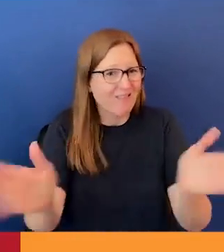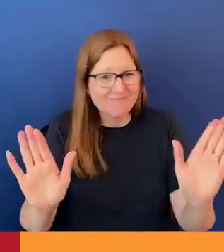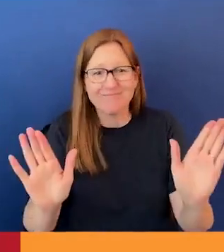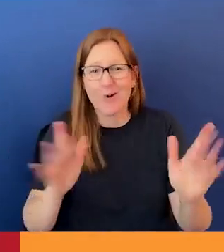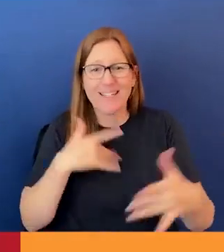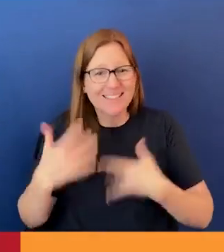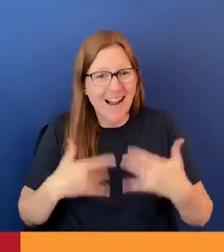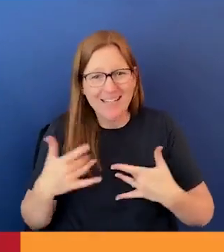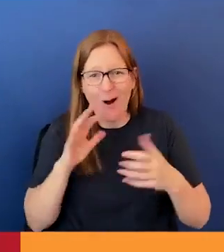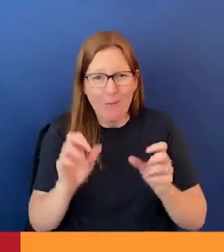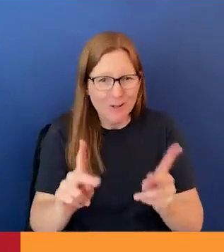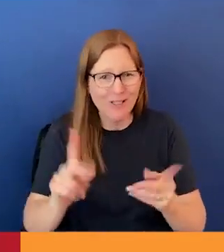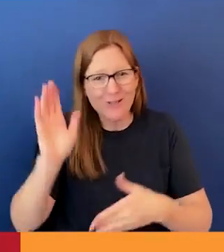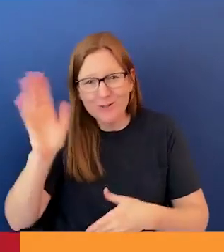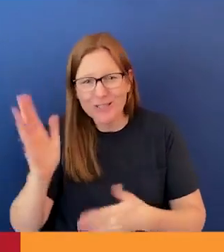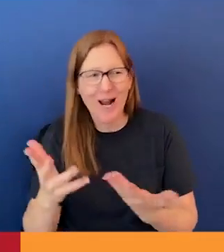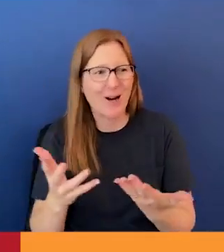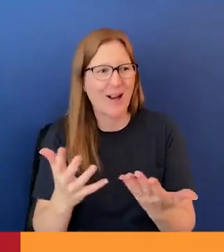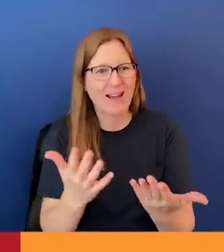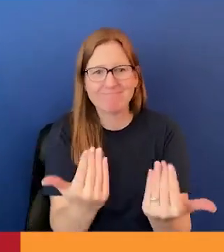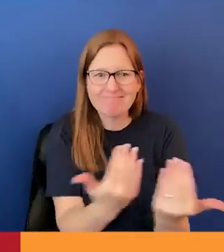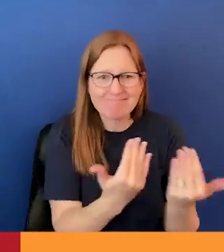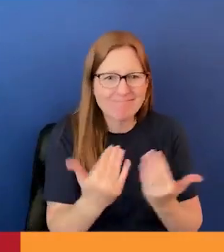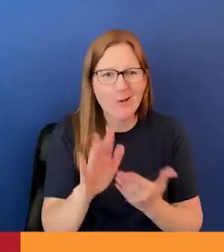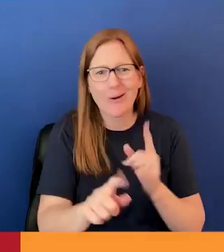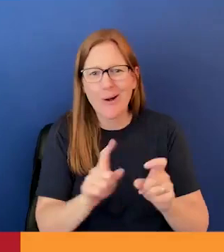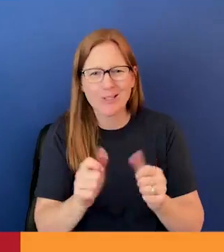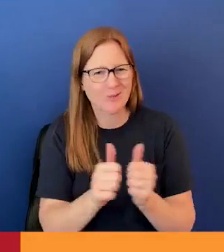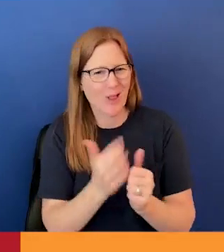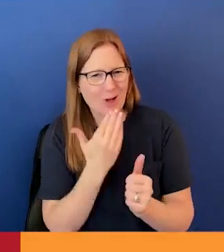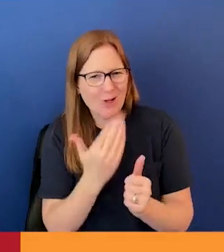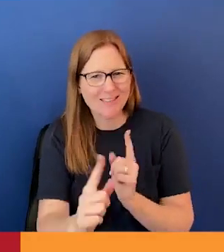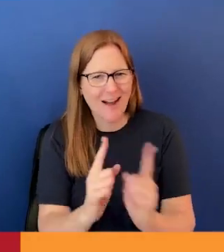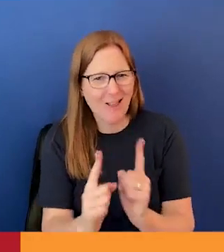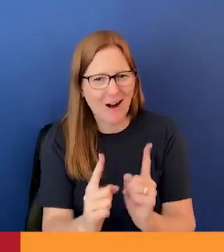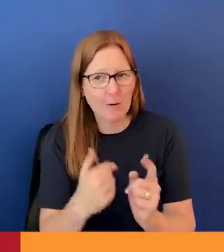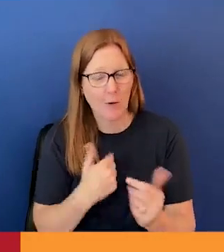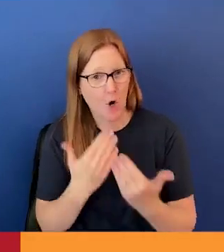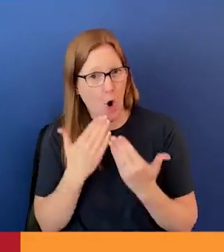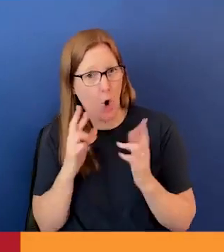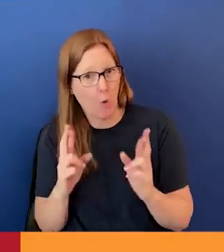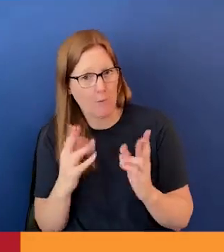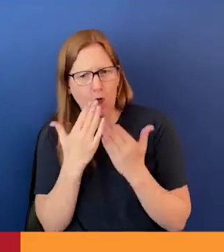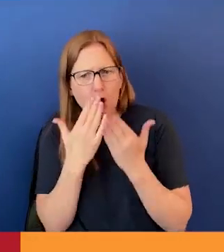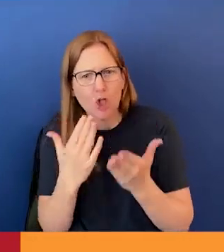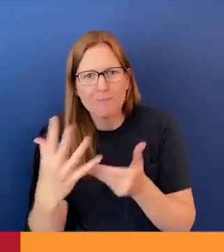and to take your questions and have a good dialog. We really are hoping for a good participation and are thankful